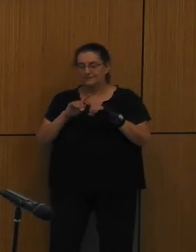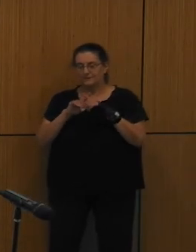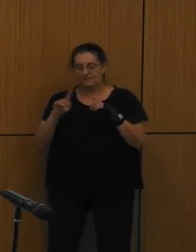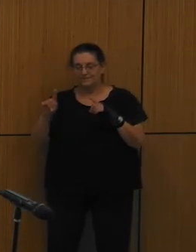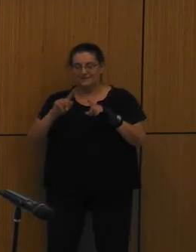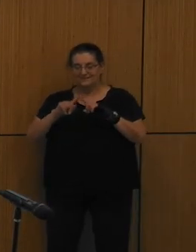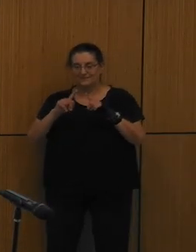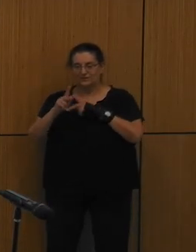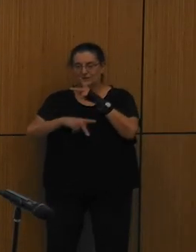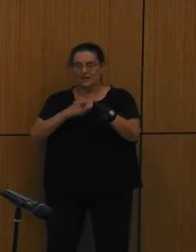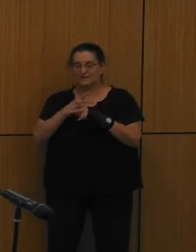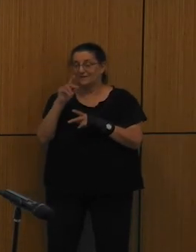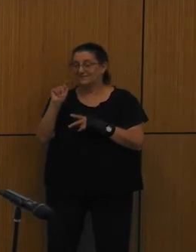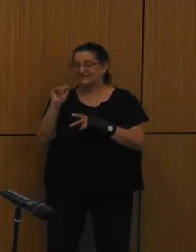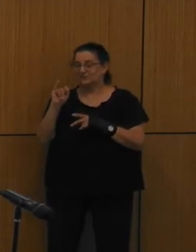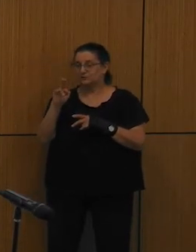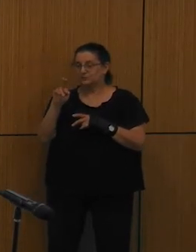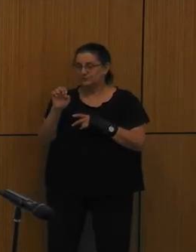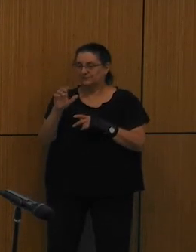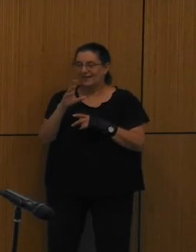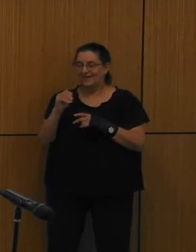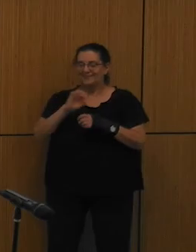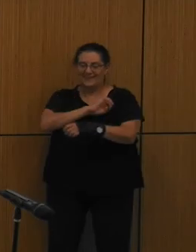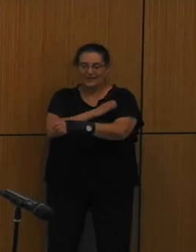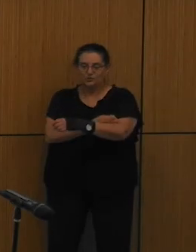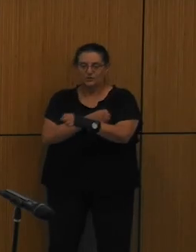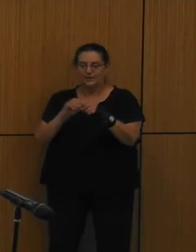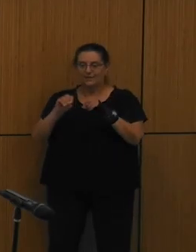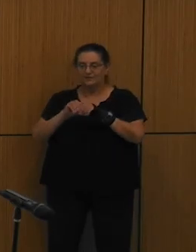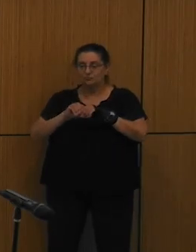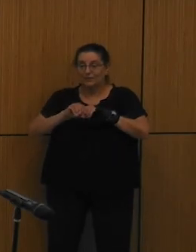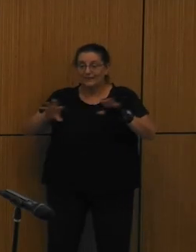And the energy that is released as the rotating back is detectable,